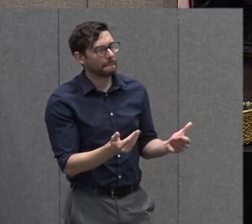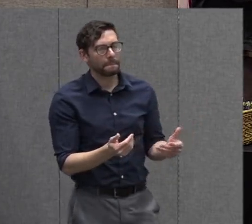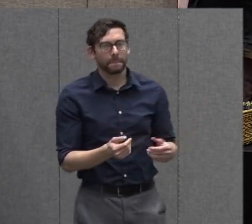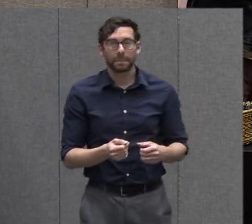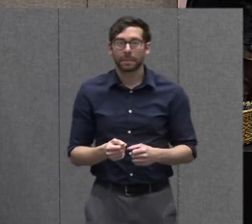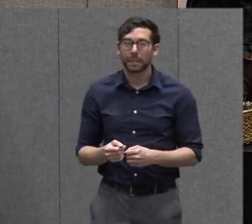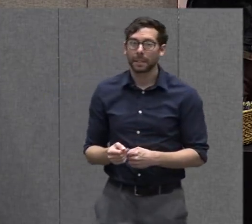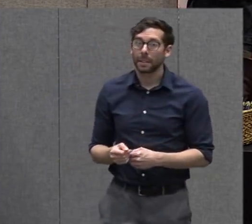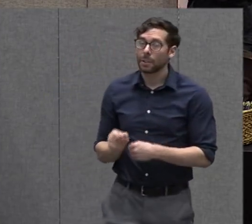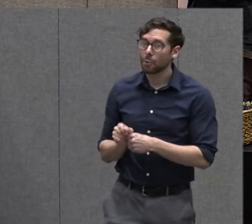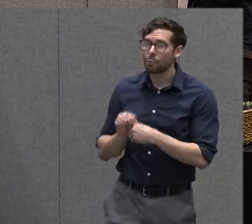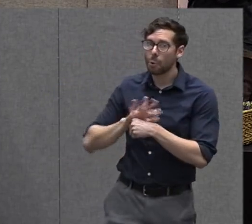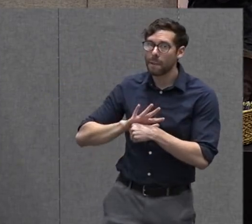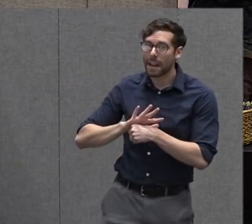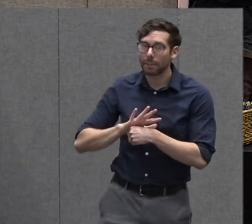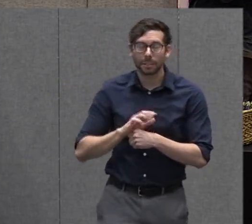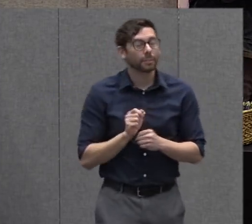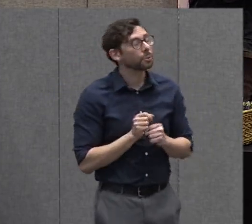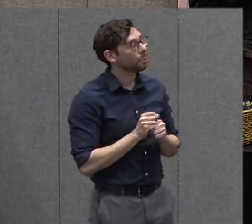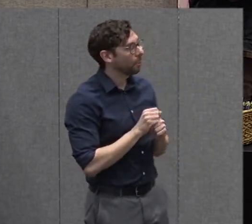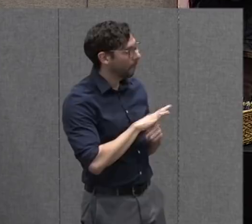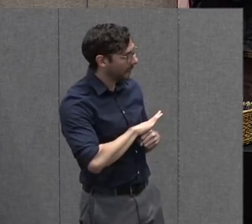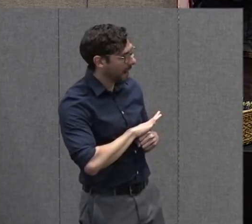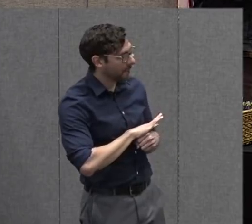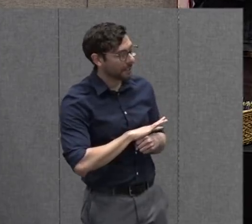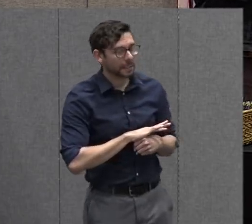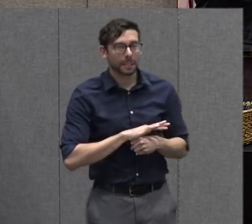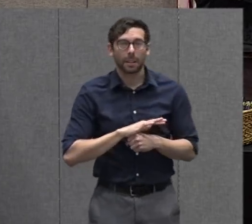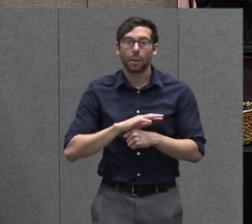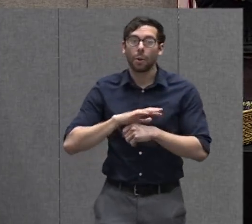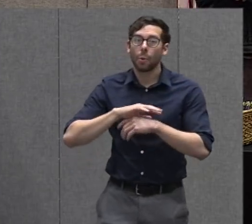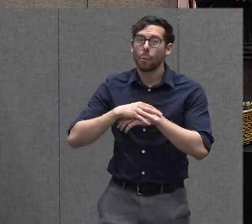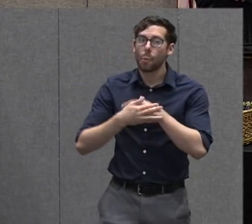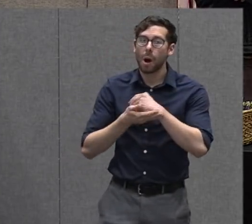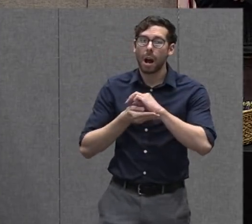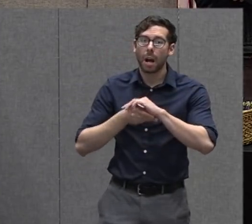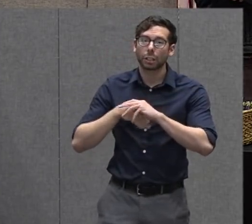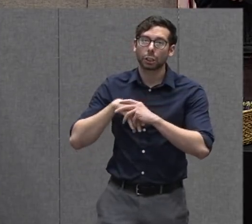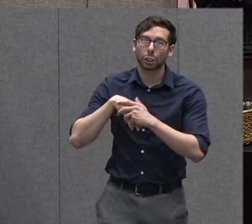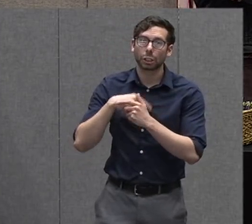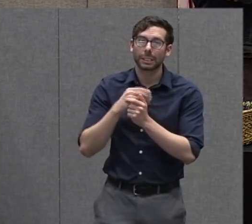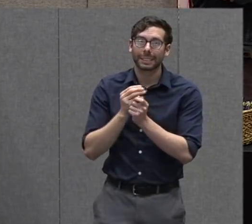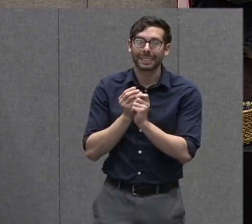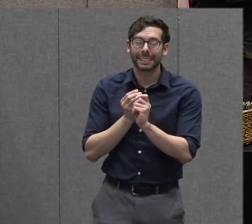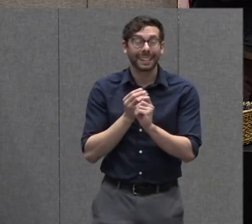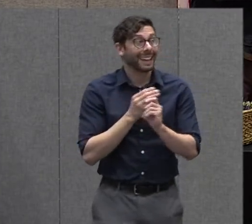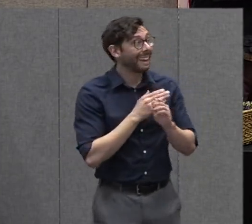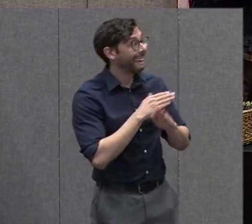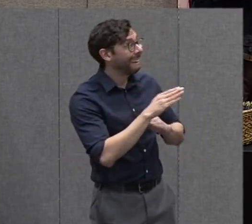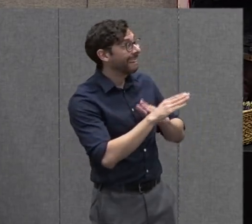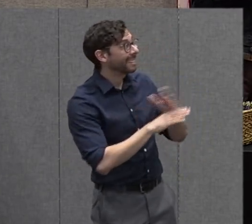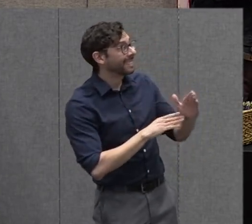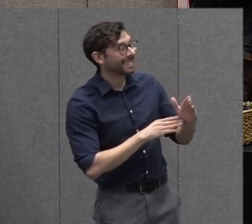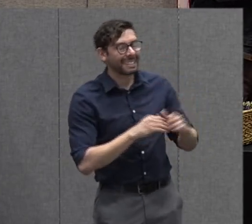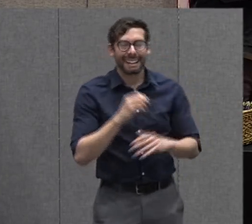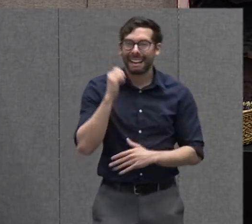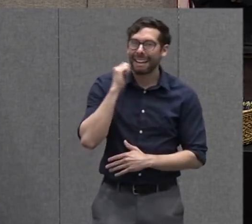[Mr. R] Coronavirus [Miss Martindale] Washing [Mr. R] hands [Miss Martindale] every day. (mumbles)